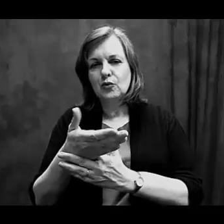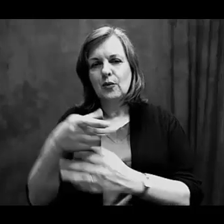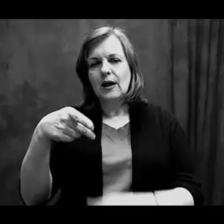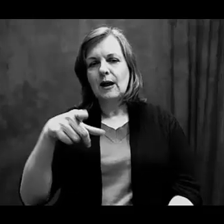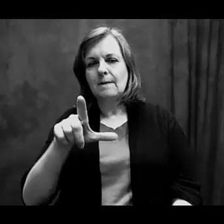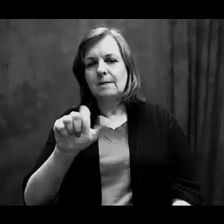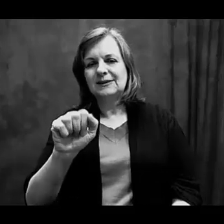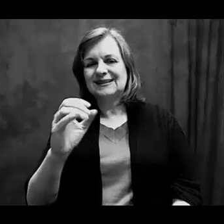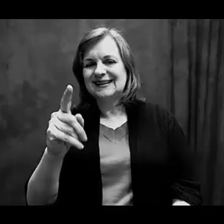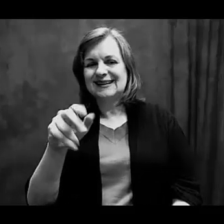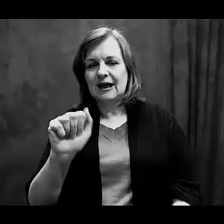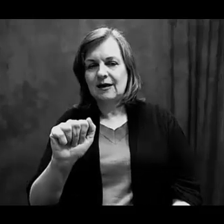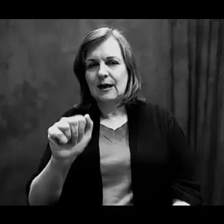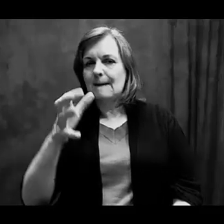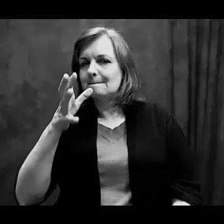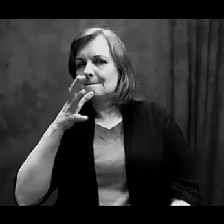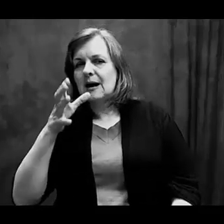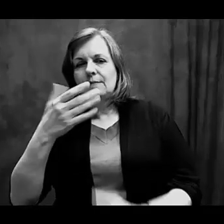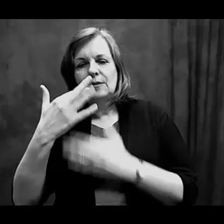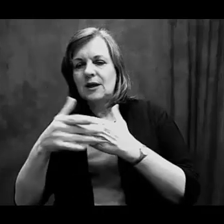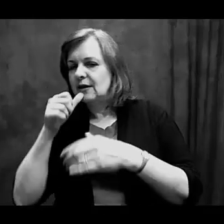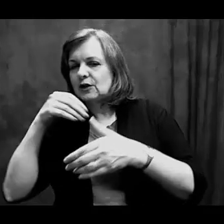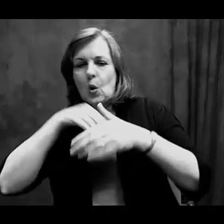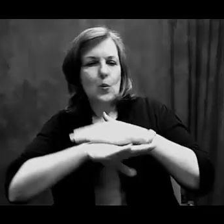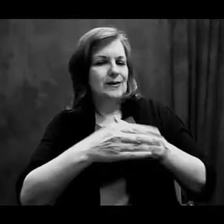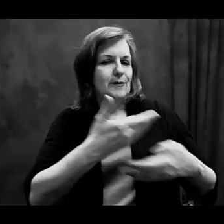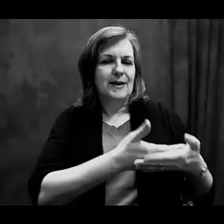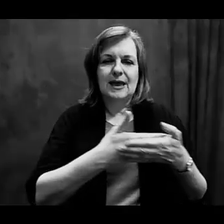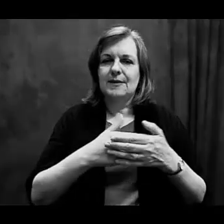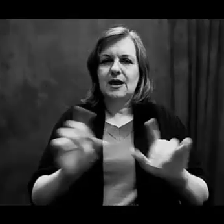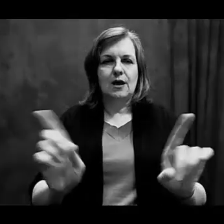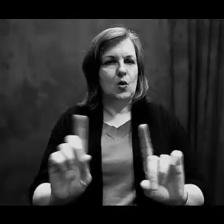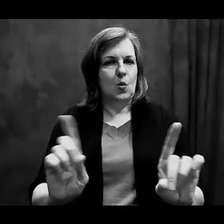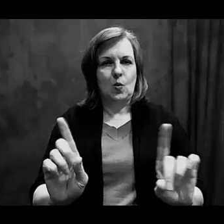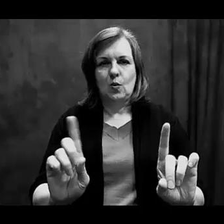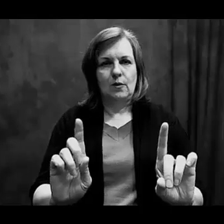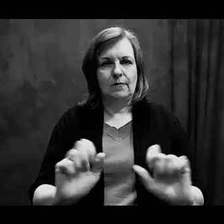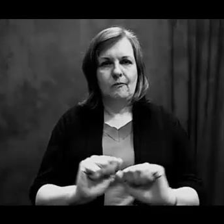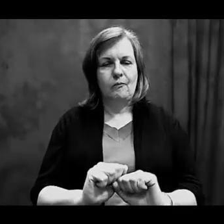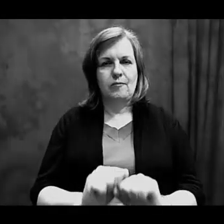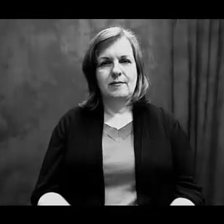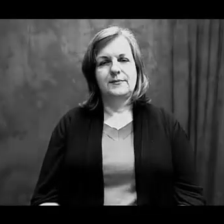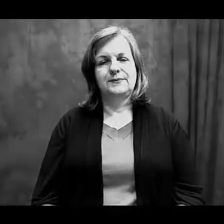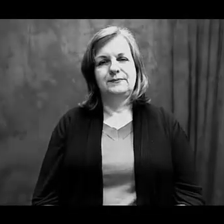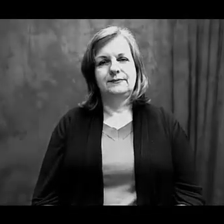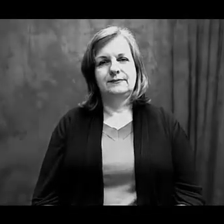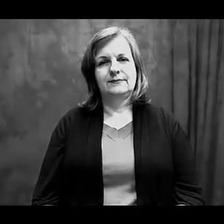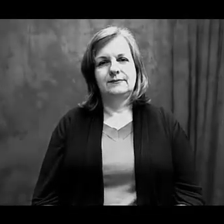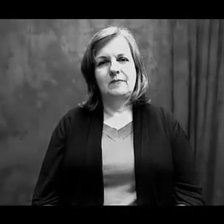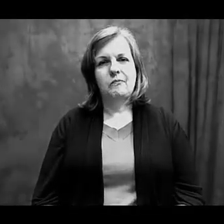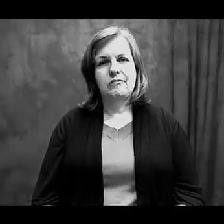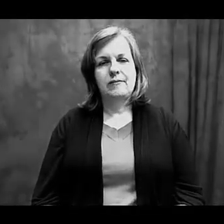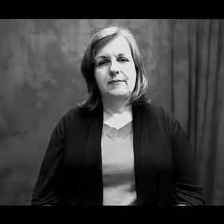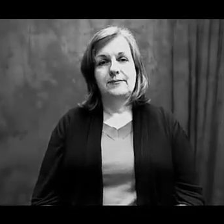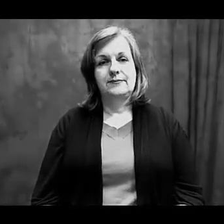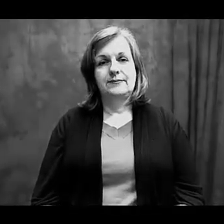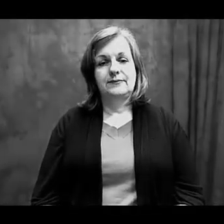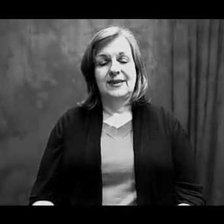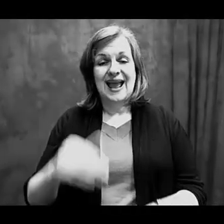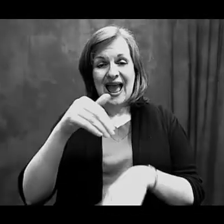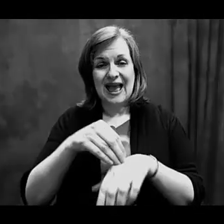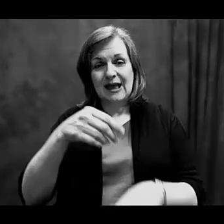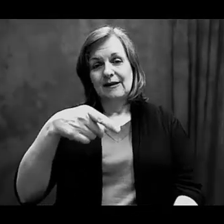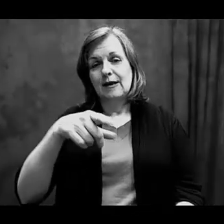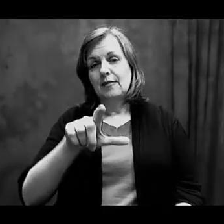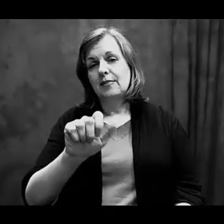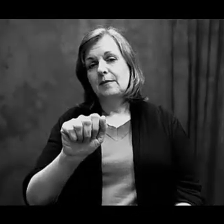that the placental blood supply is what's really important here and it's exchanging gases through the placenta